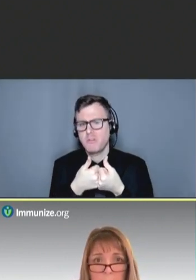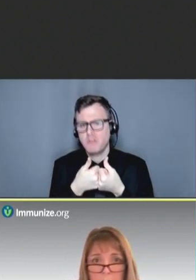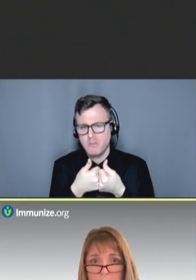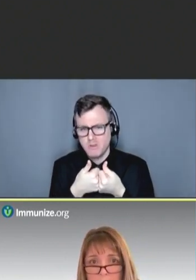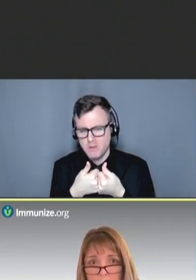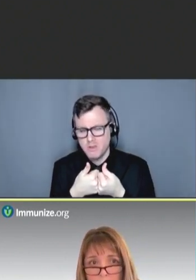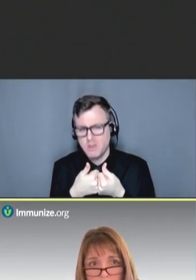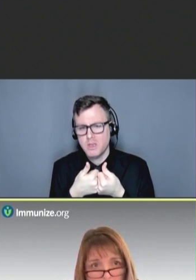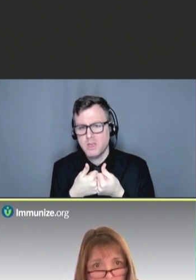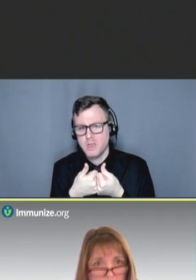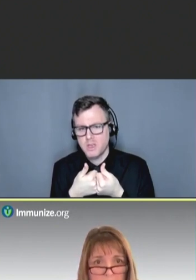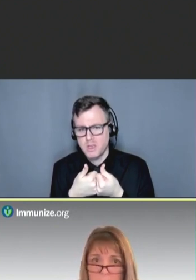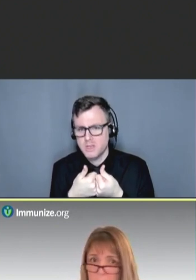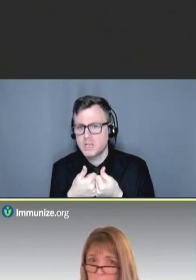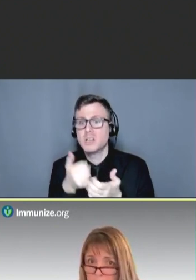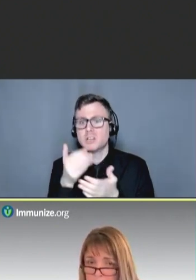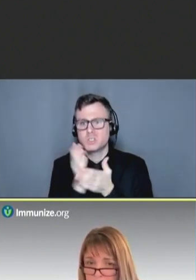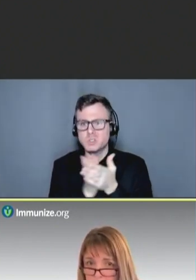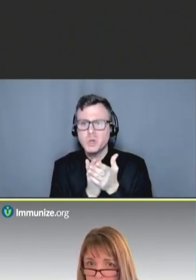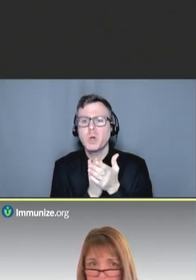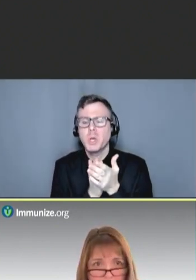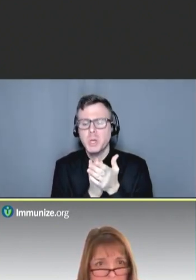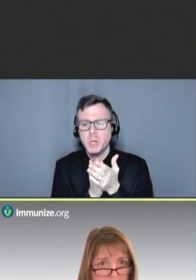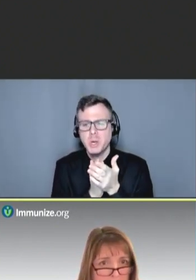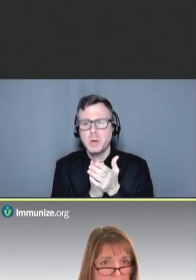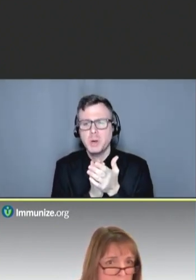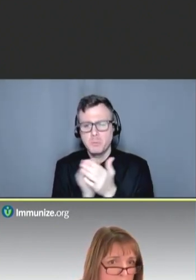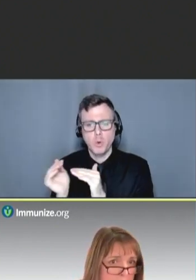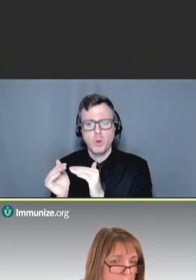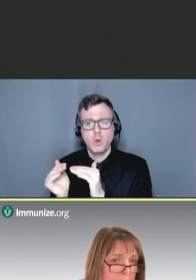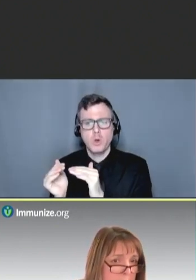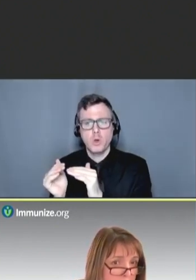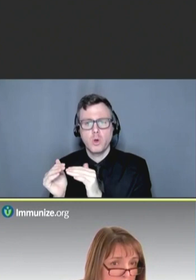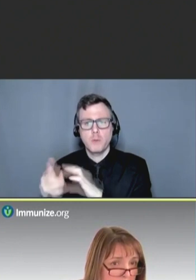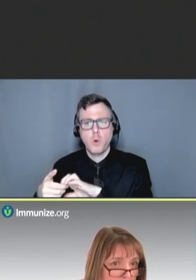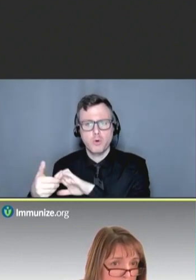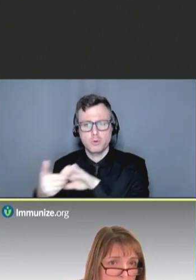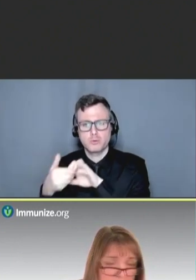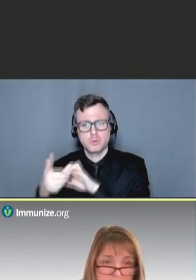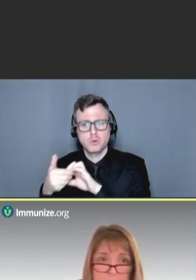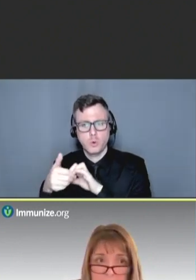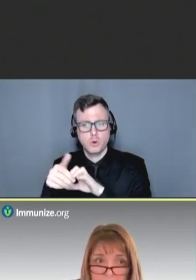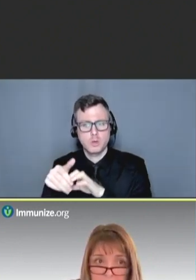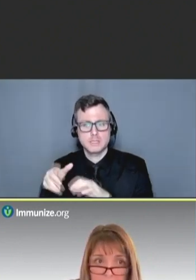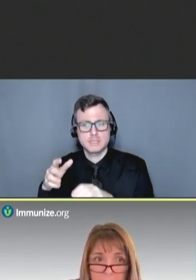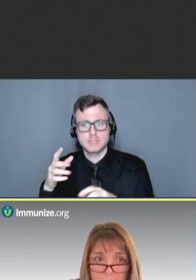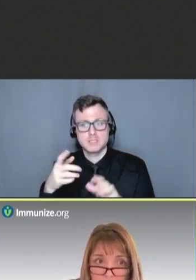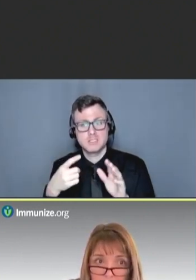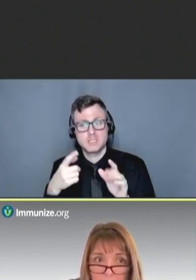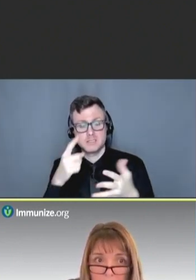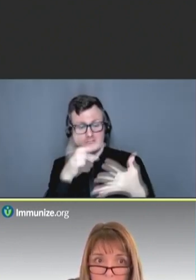So, some partners brought to The Summit some challenges specifically for federally qualified